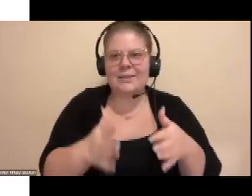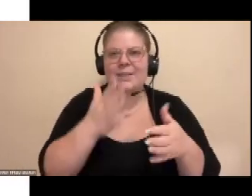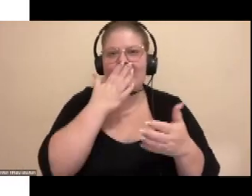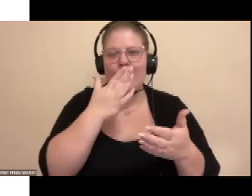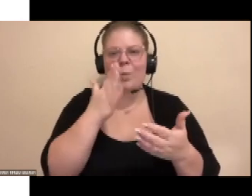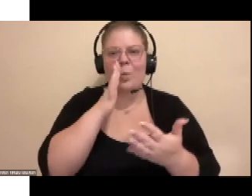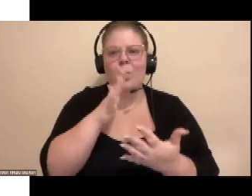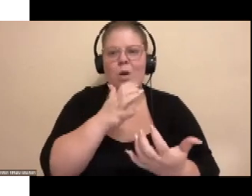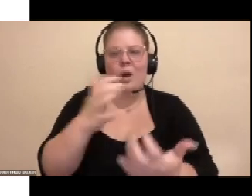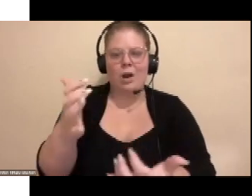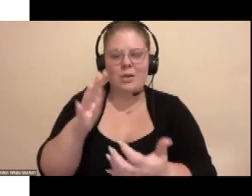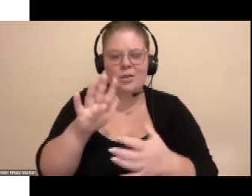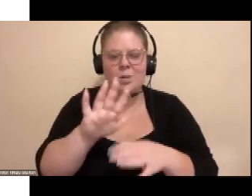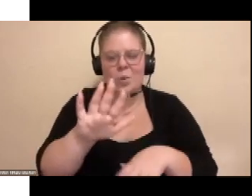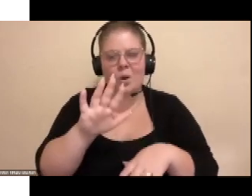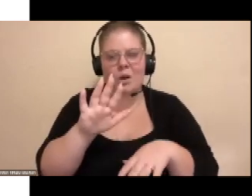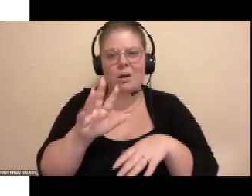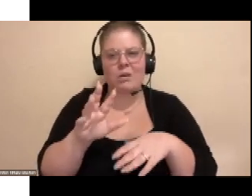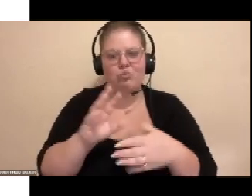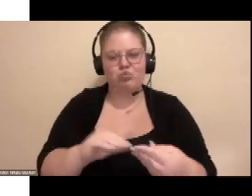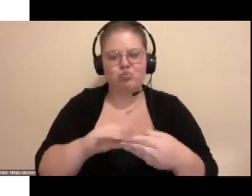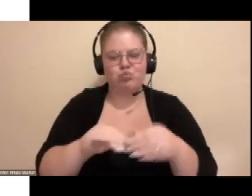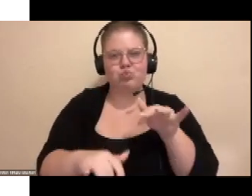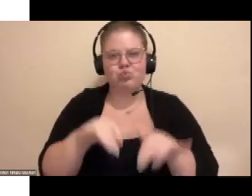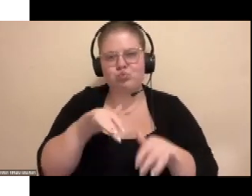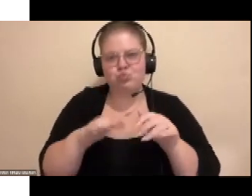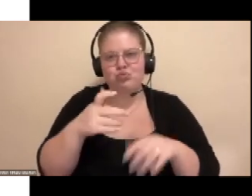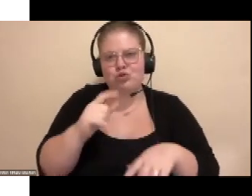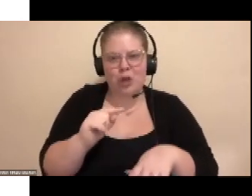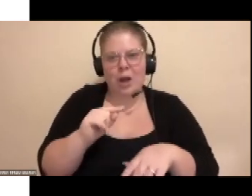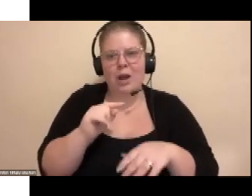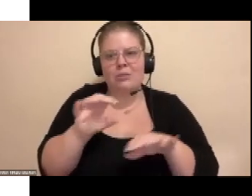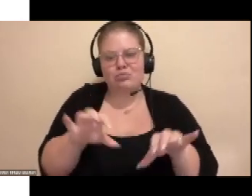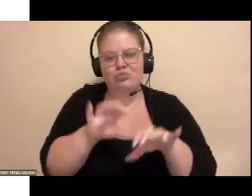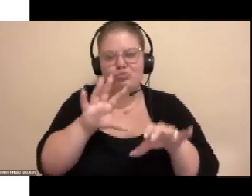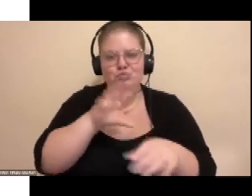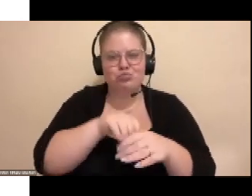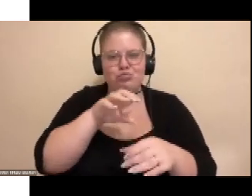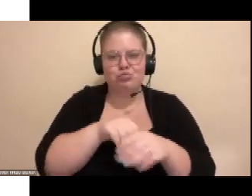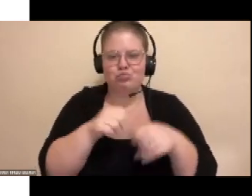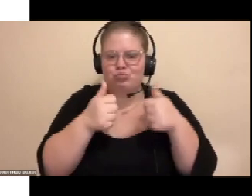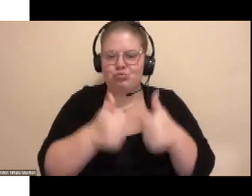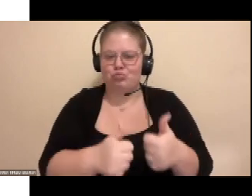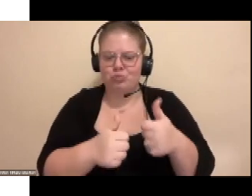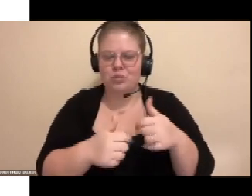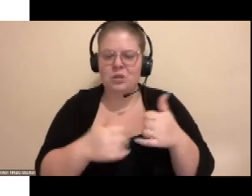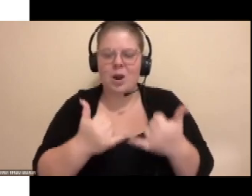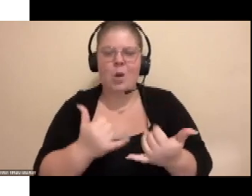their active contribution to the chat. I just wanted to do like a final.